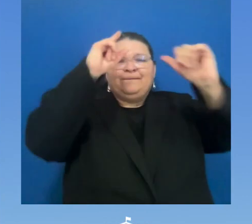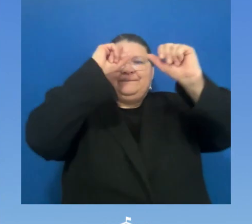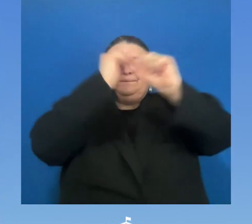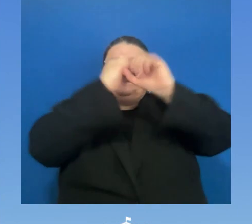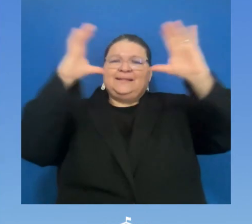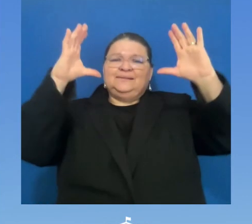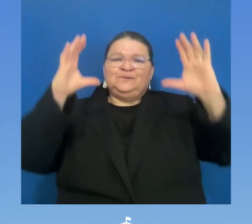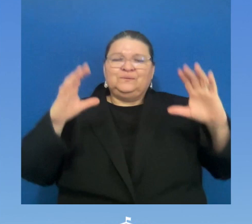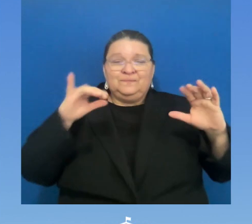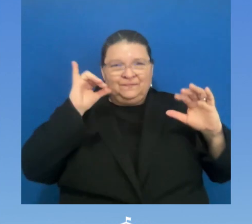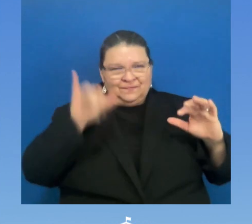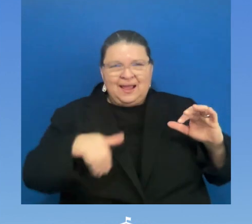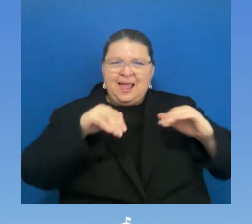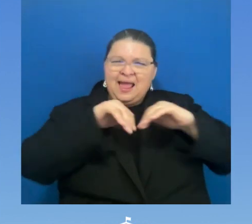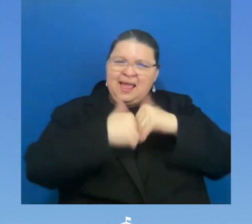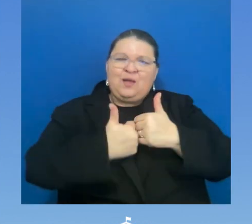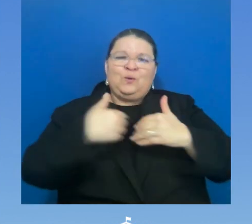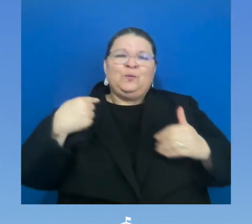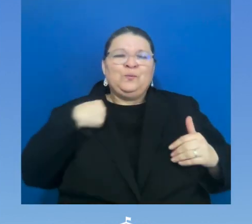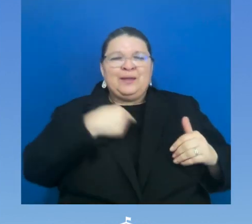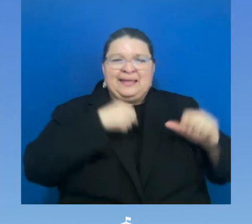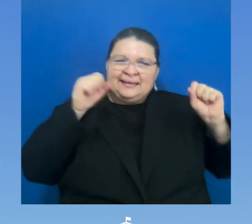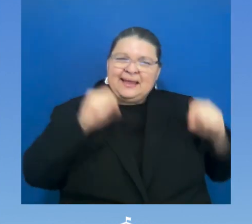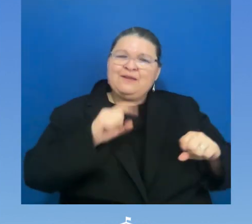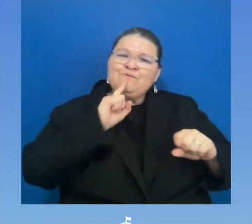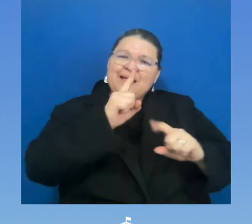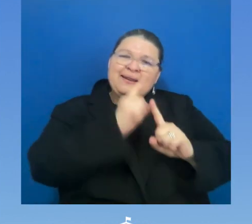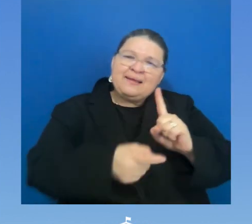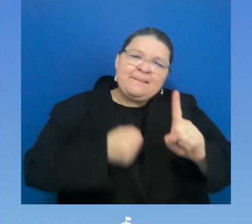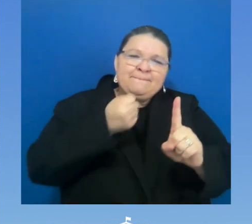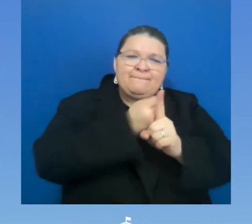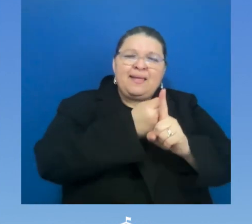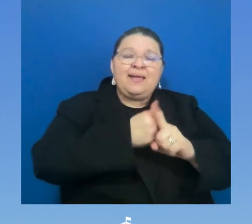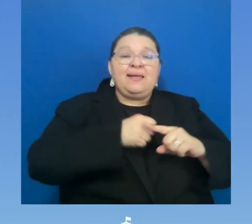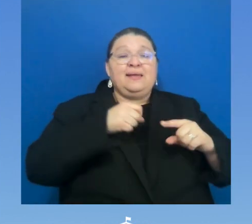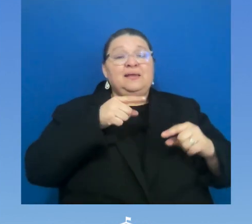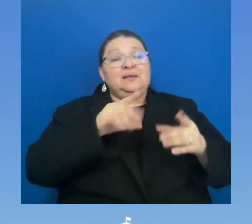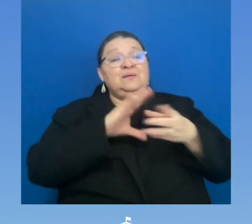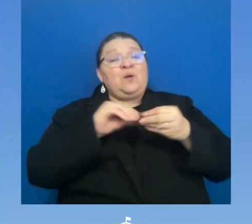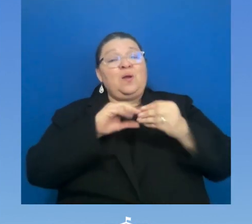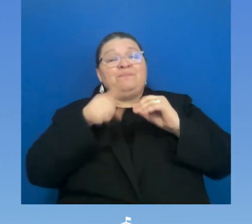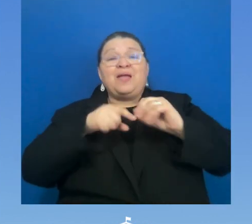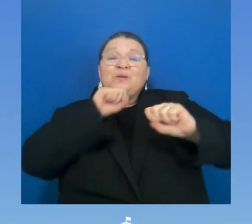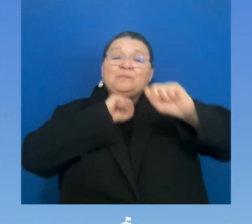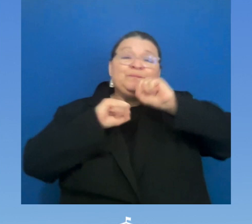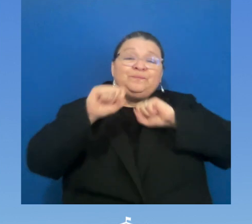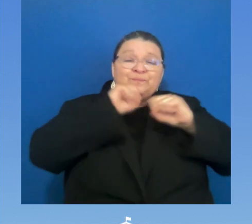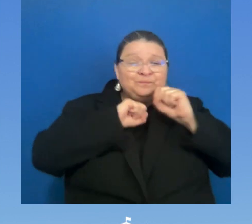Like, inequality is in the air that we breathe. And so, it is difficult at times. And Kelley spoke to it.